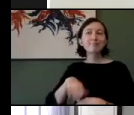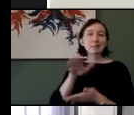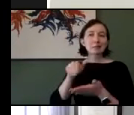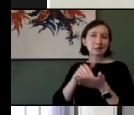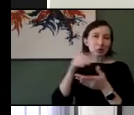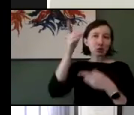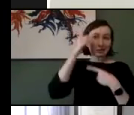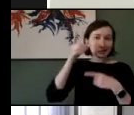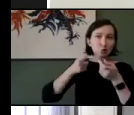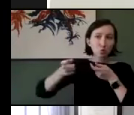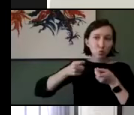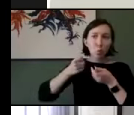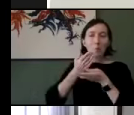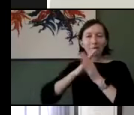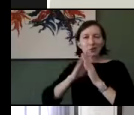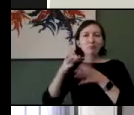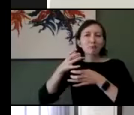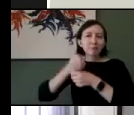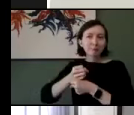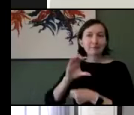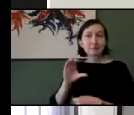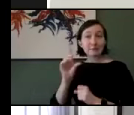and many state and local governments recommend wearing a mask,